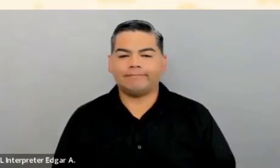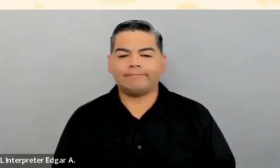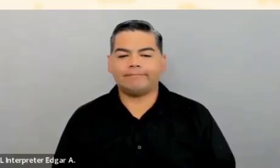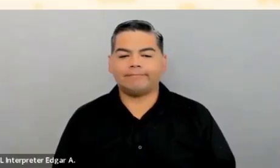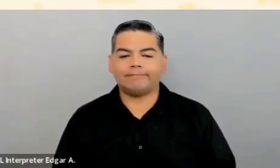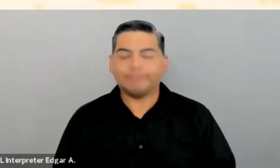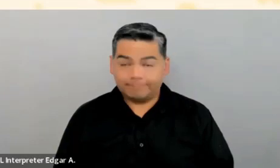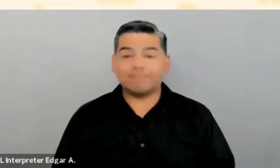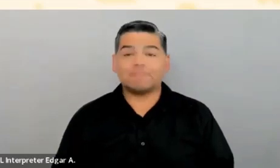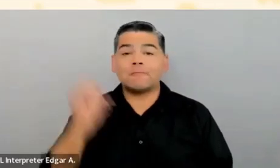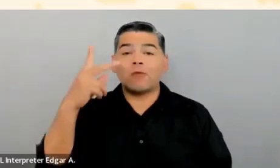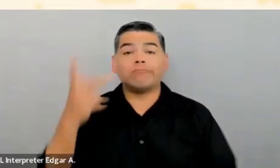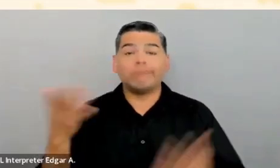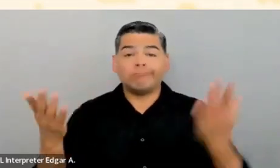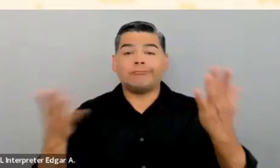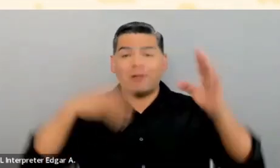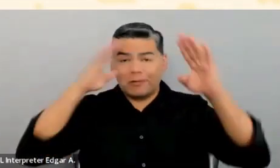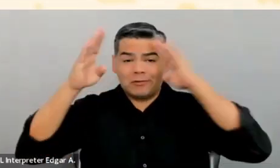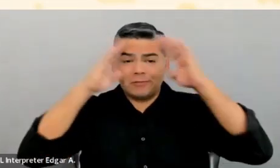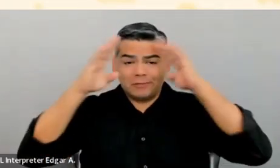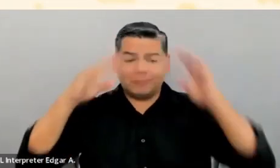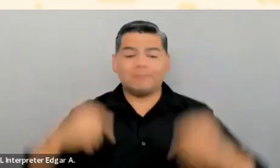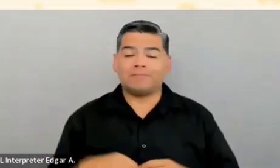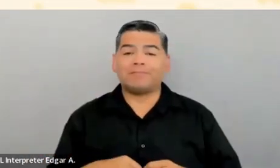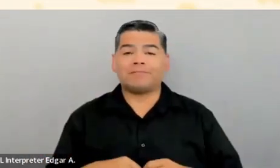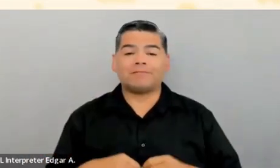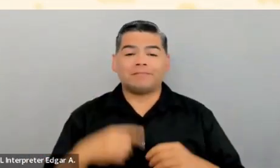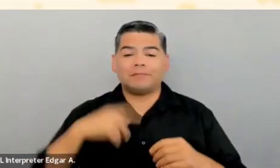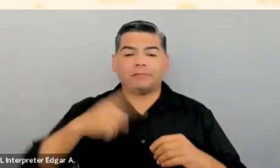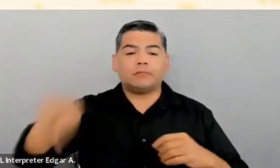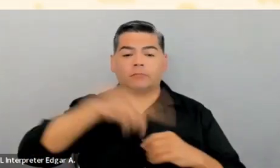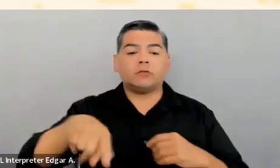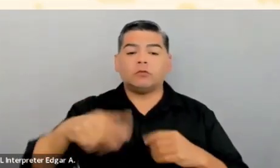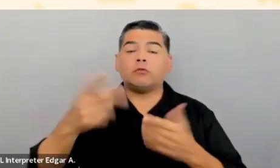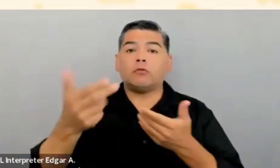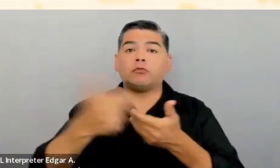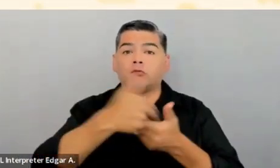All right. Well, hello everybody. To those of you who are joining for the first time now,